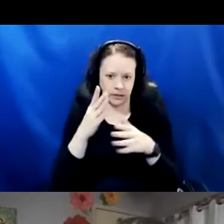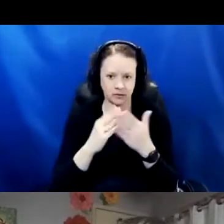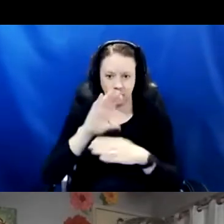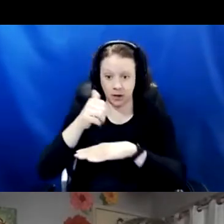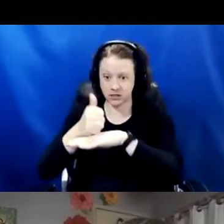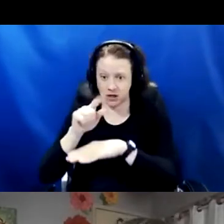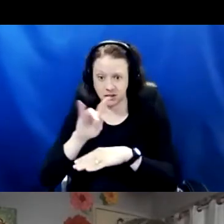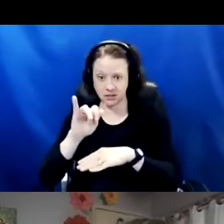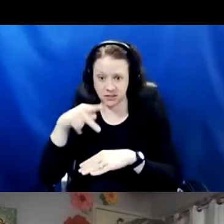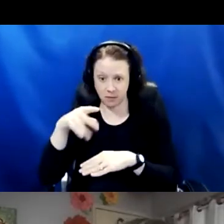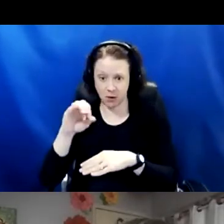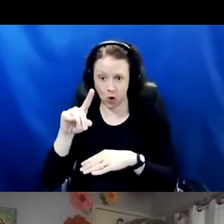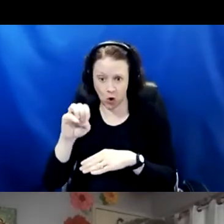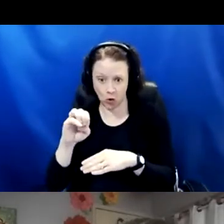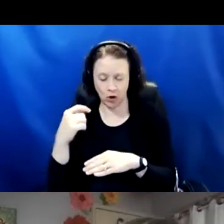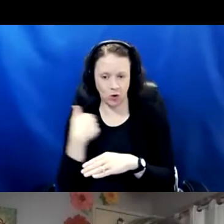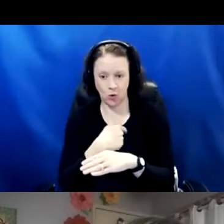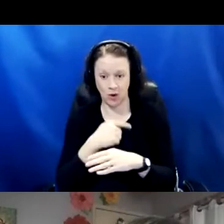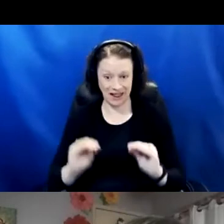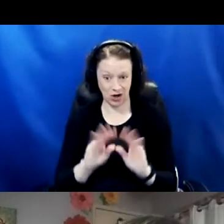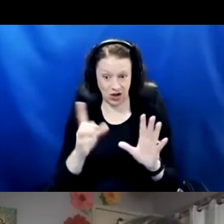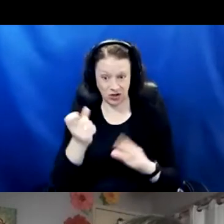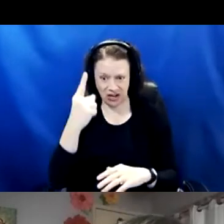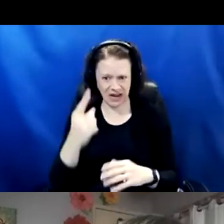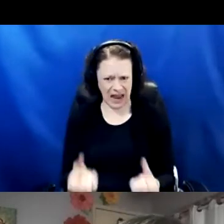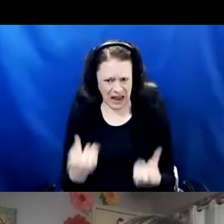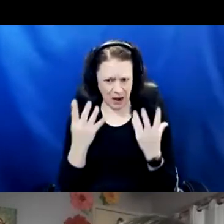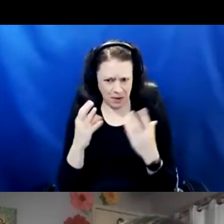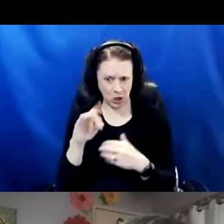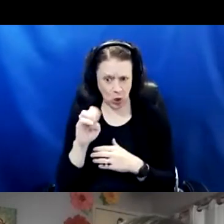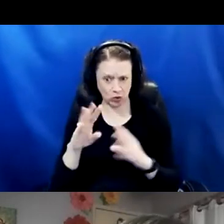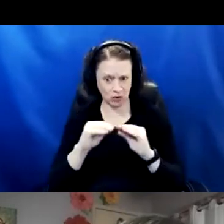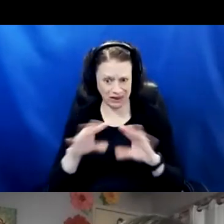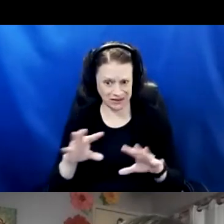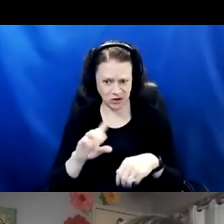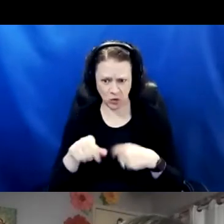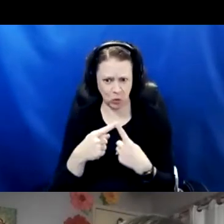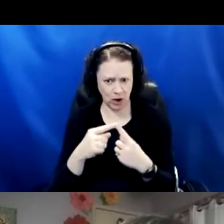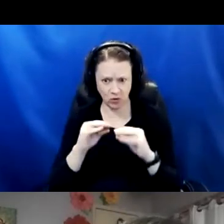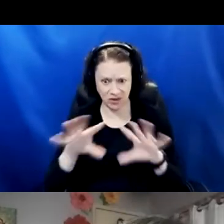We don't really have a clear understanding of how many codes will be released and when they will be released, but it is, you know,